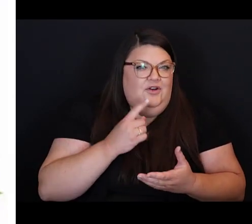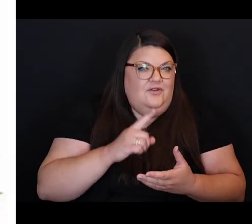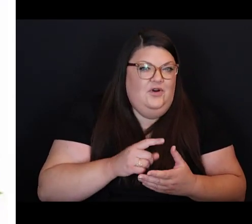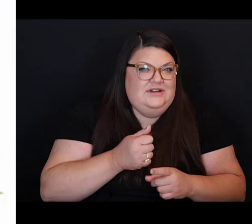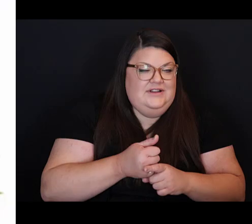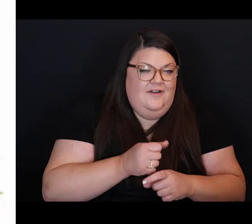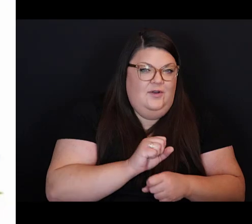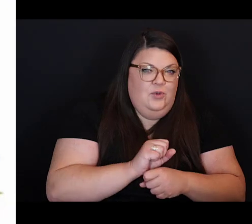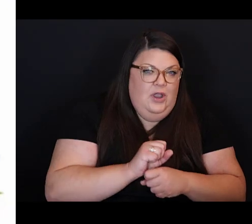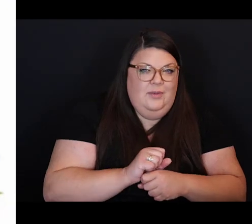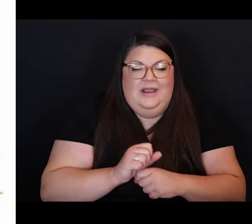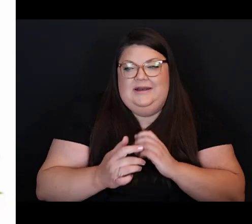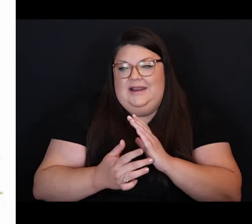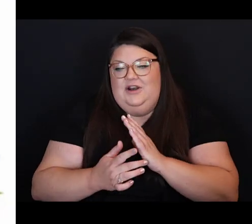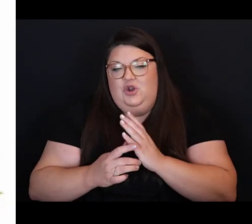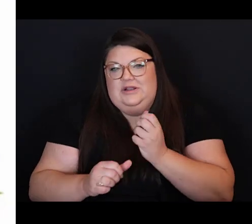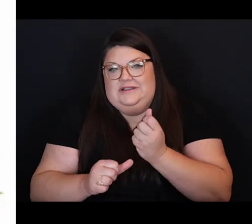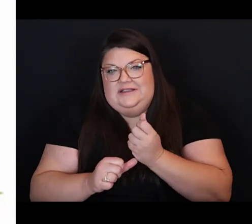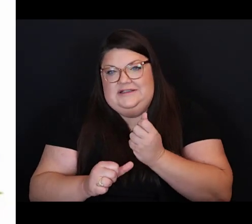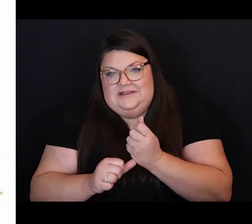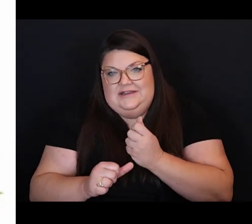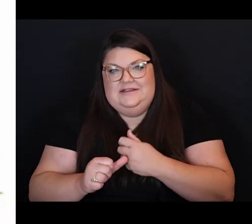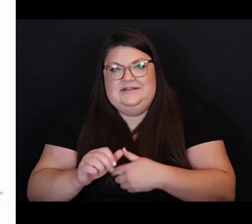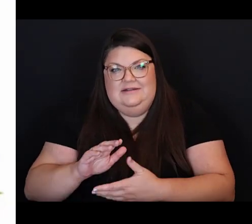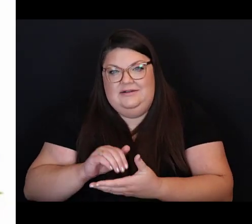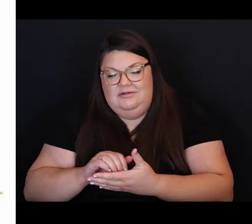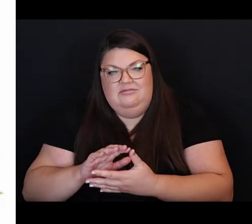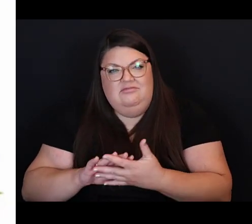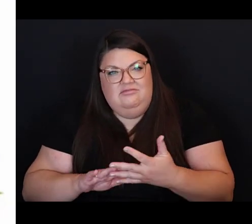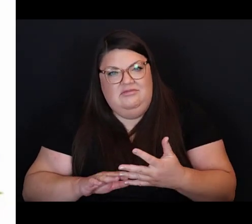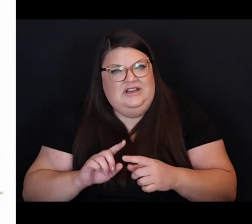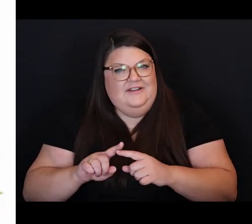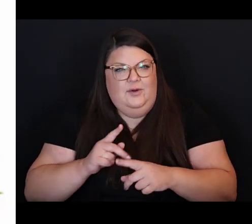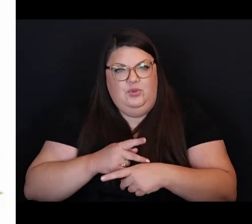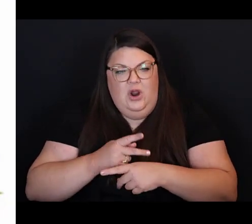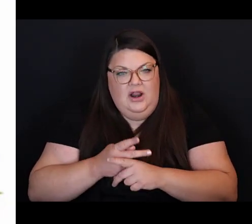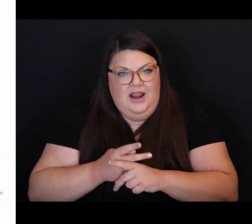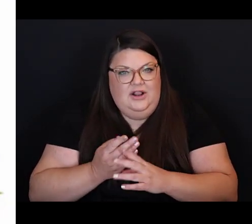the technical assistance centers, all of the new products that come out through NCRTM,